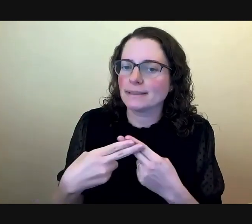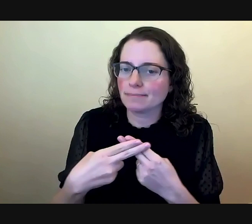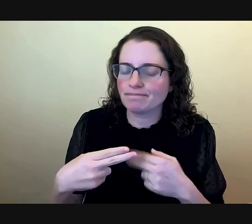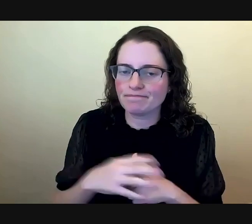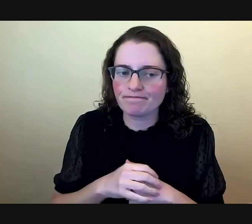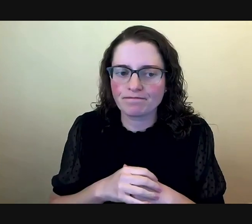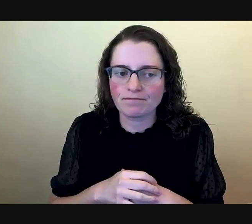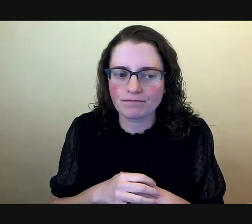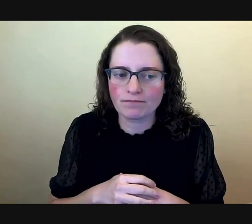Next slide.